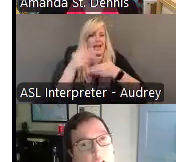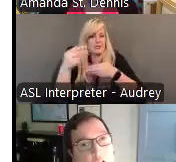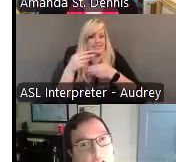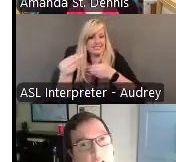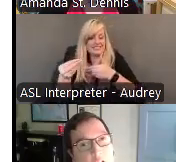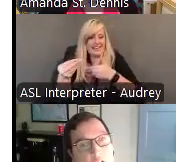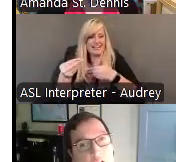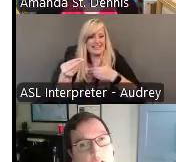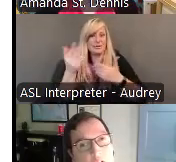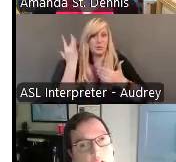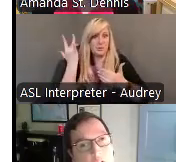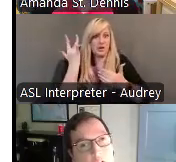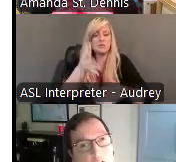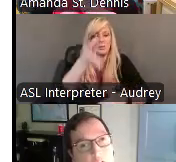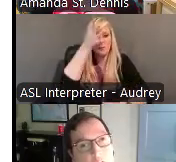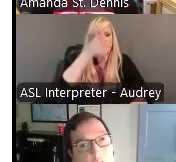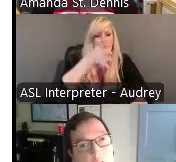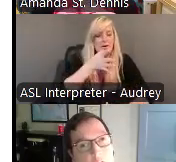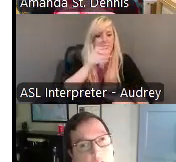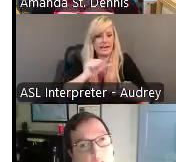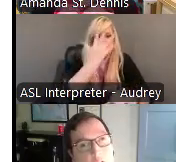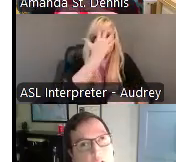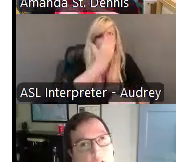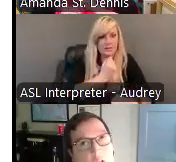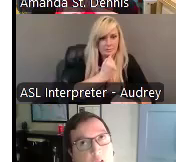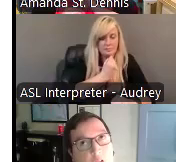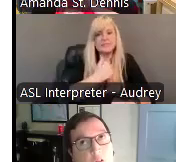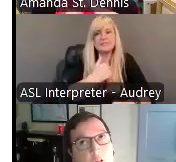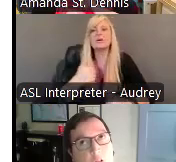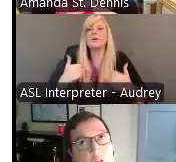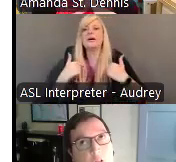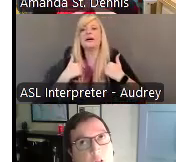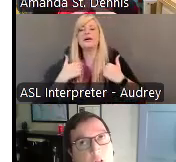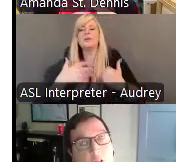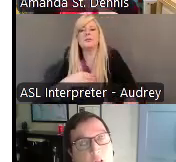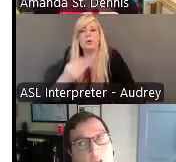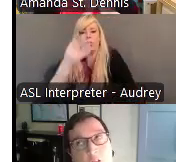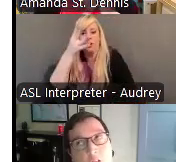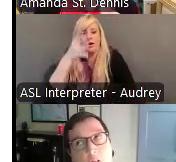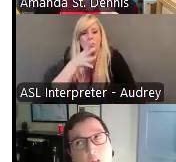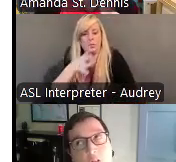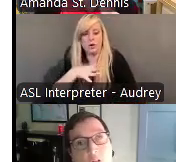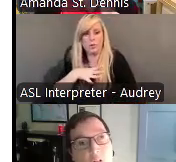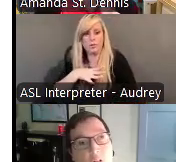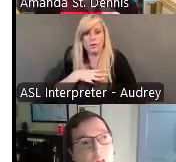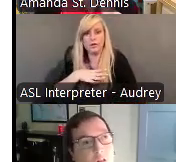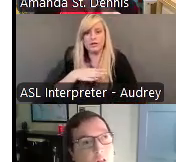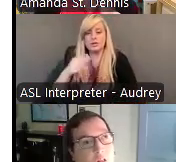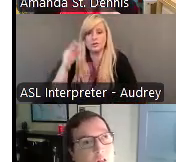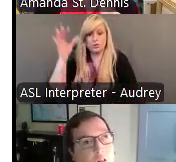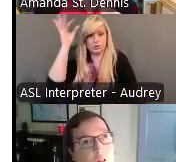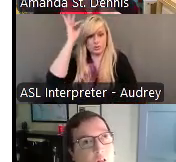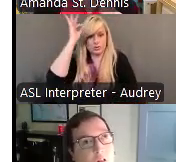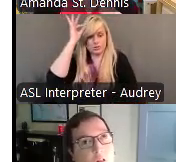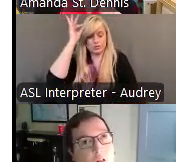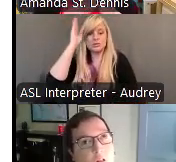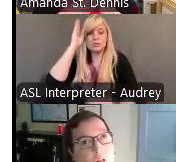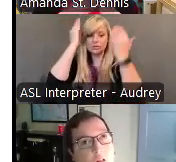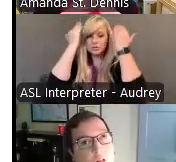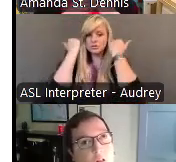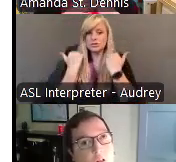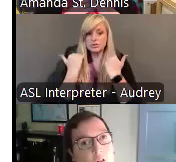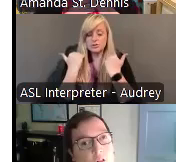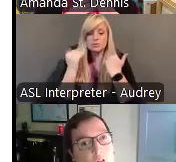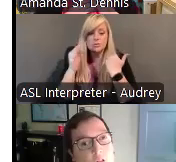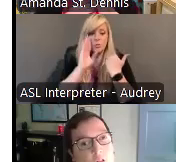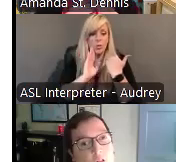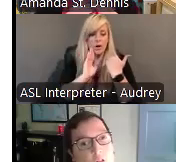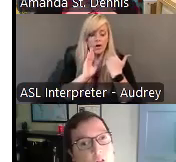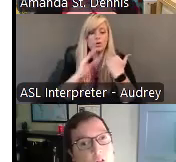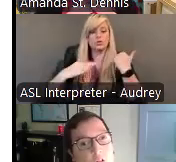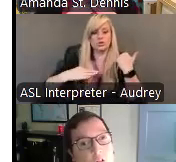So I am a white woman with short brown hair and I'm wearing a green T-shirt and I have a sliding